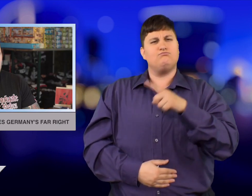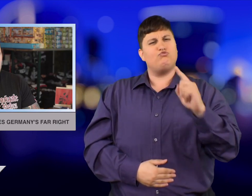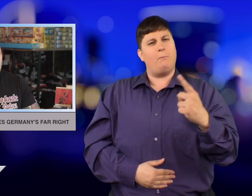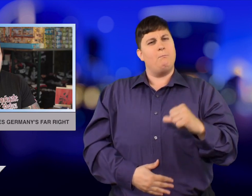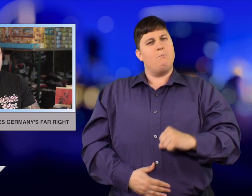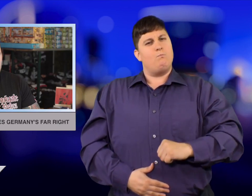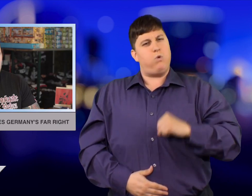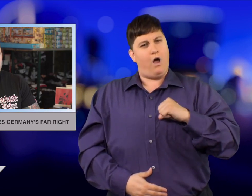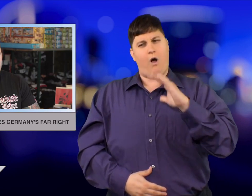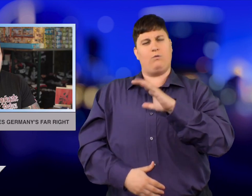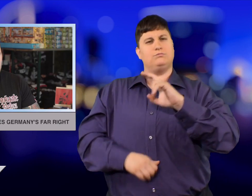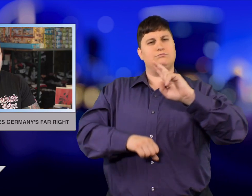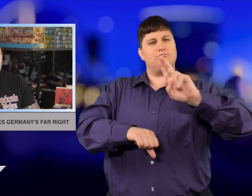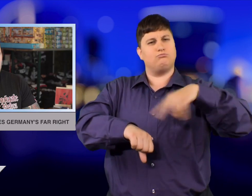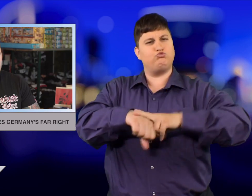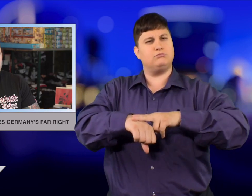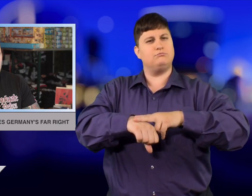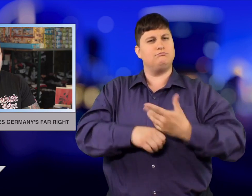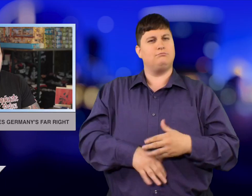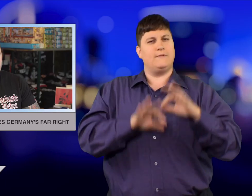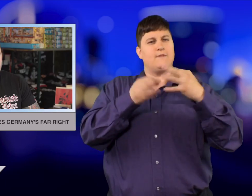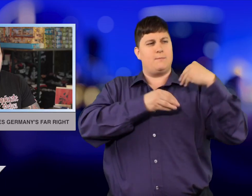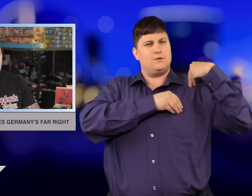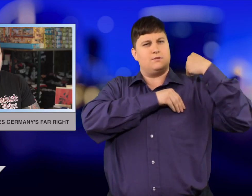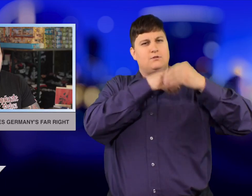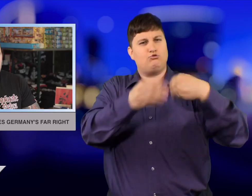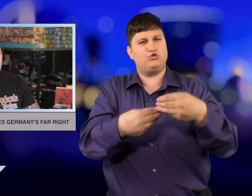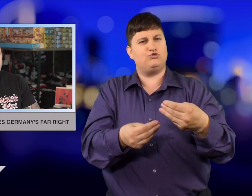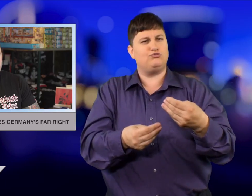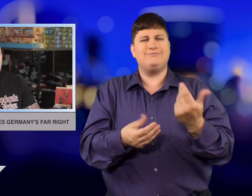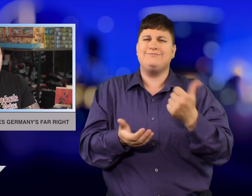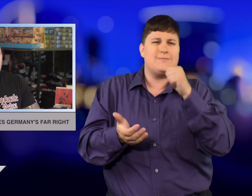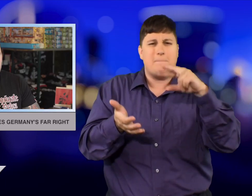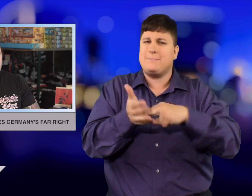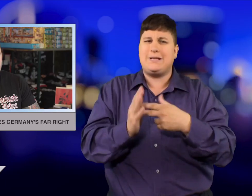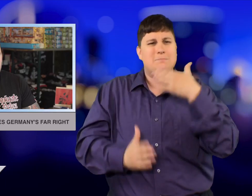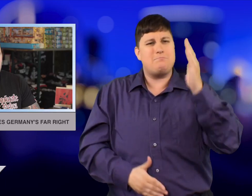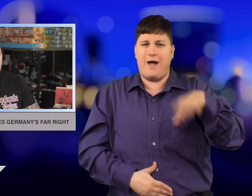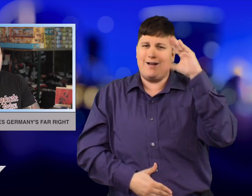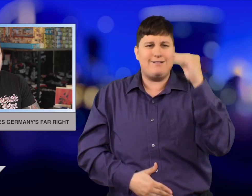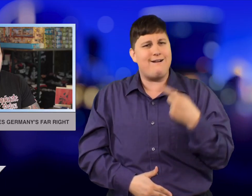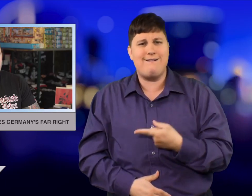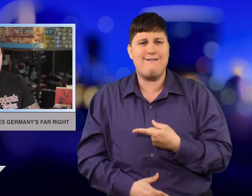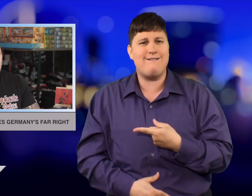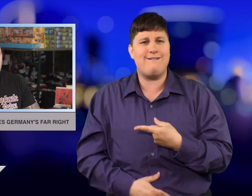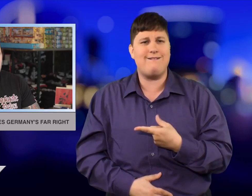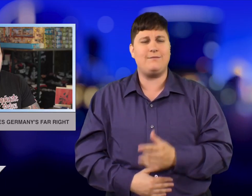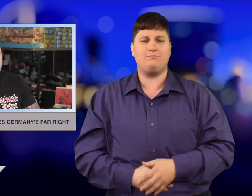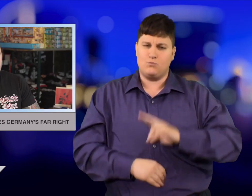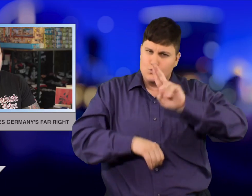He's just proud of this nation and his heritage and that doesn't make him a bad guy.